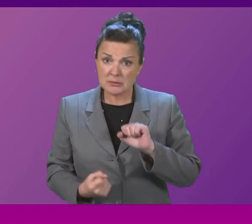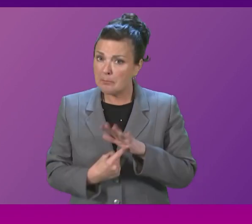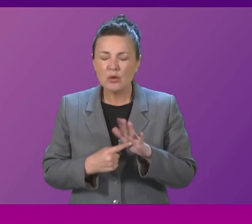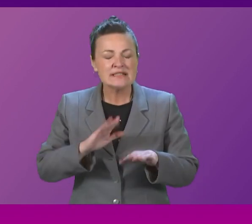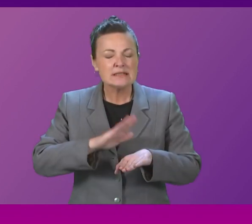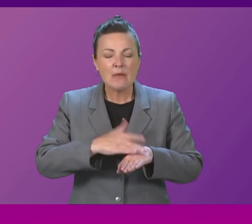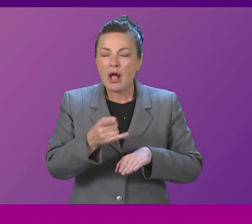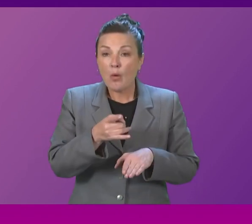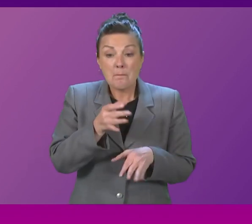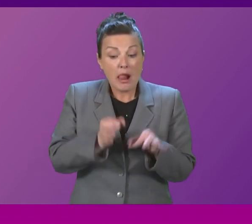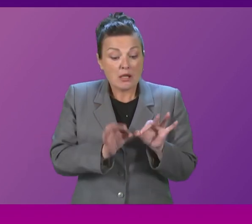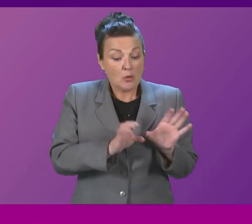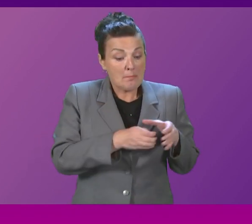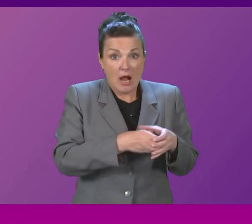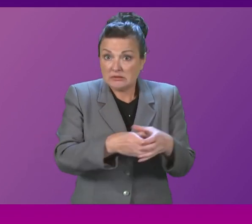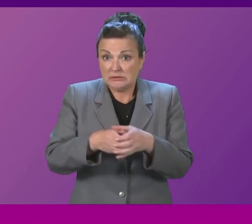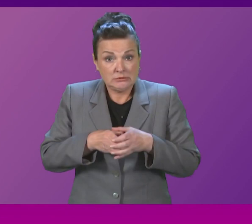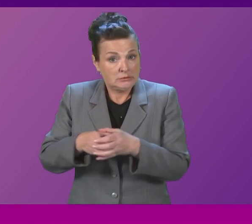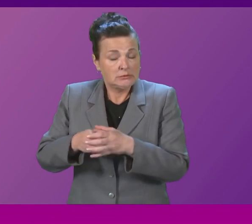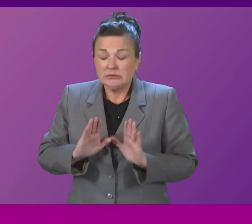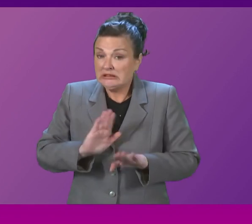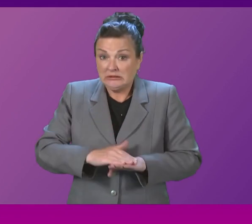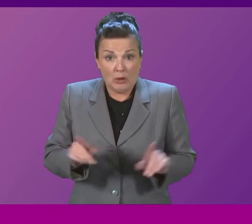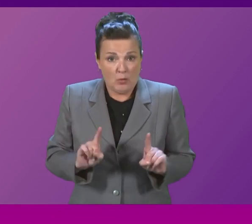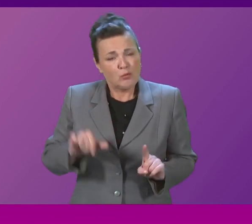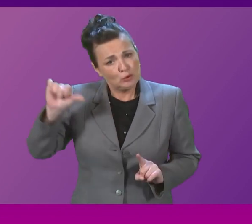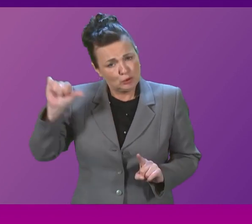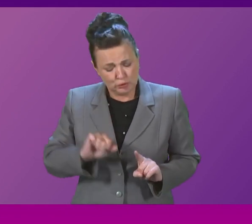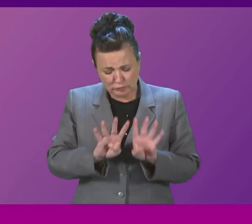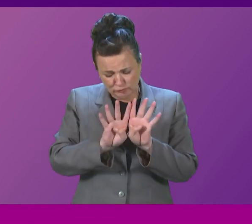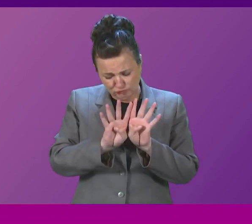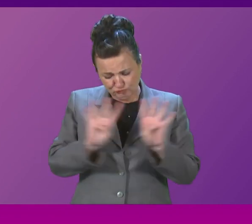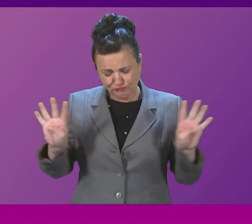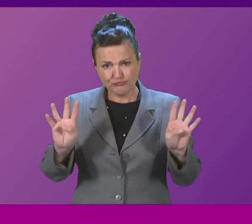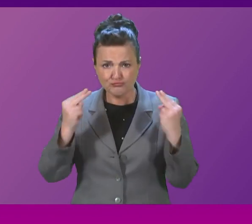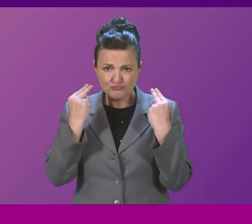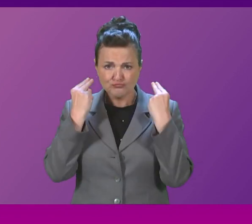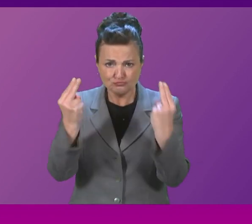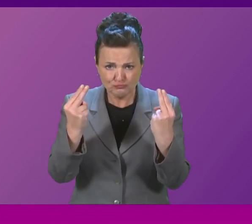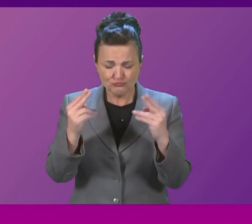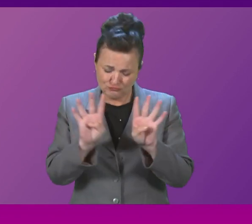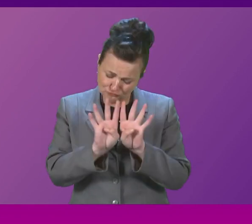or anything else that might divide us, to stand in solidarity with the LGBT+ community